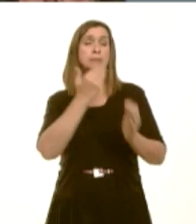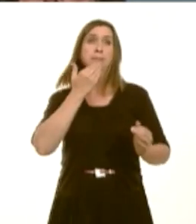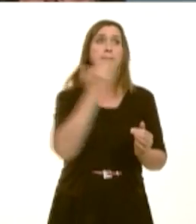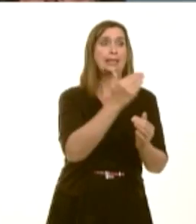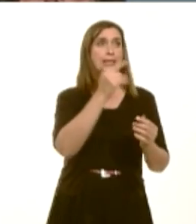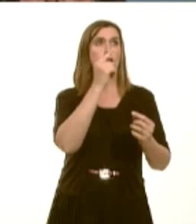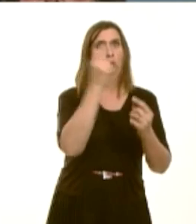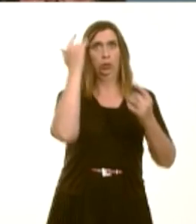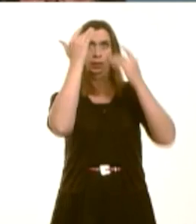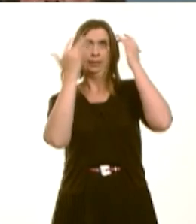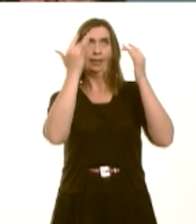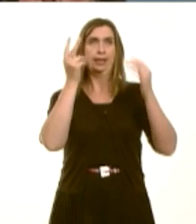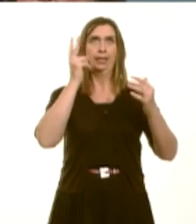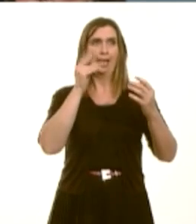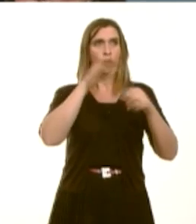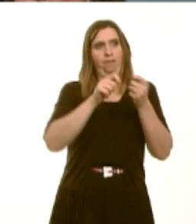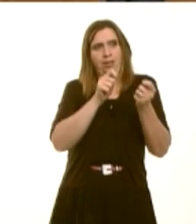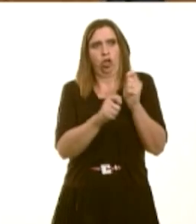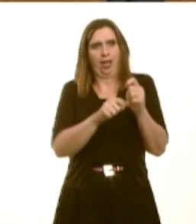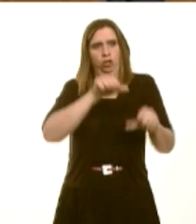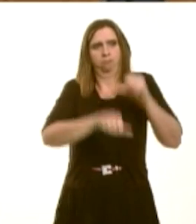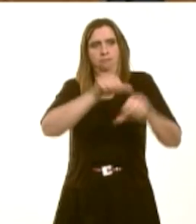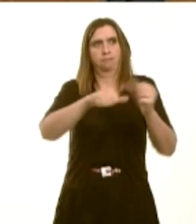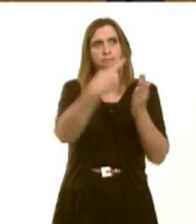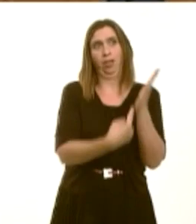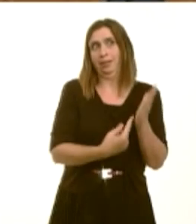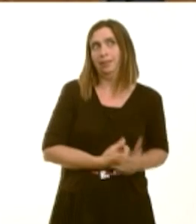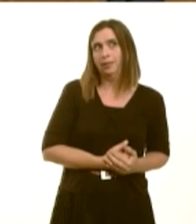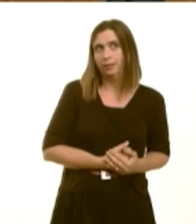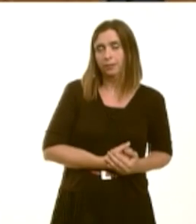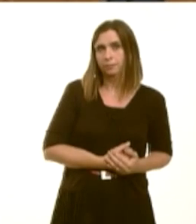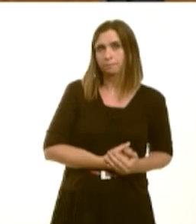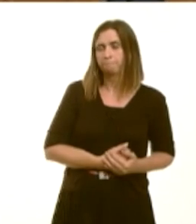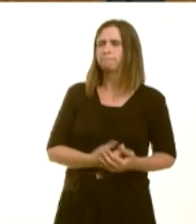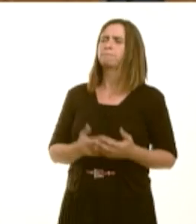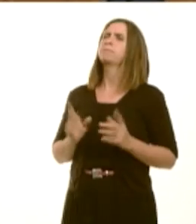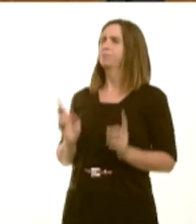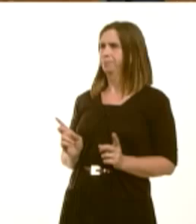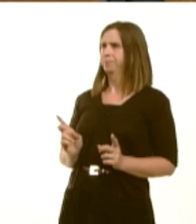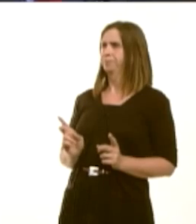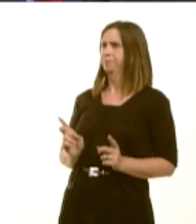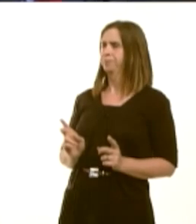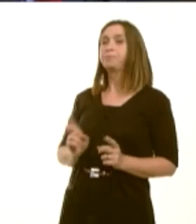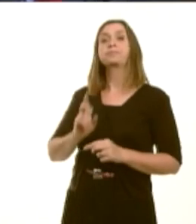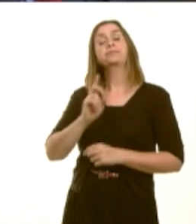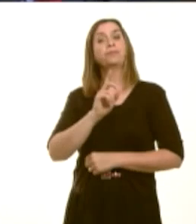and the policy that you issue in this particular field? Carwyn Jones: I think there are two points here. What is not clear is whether her own